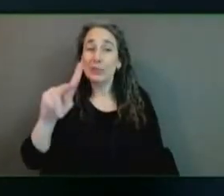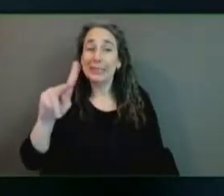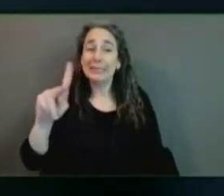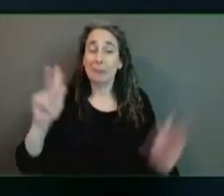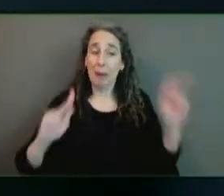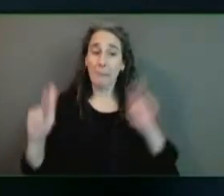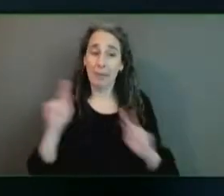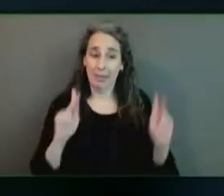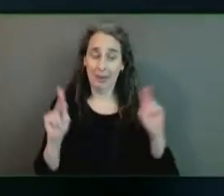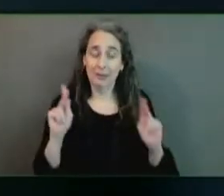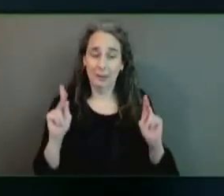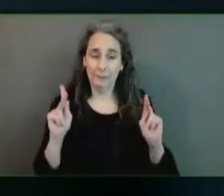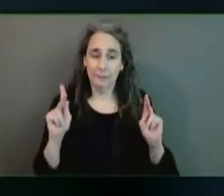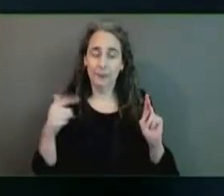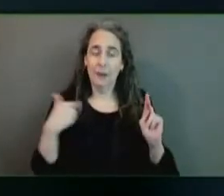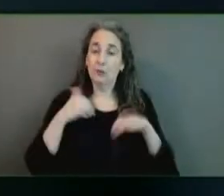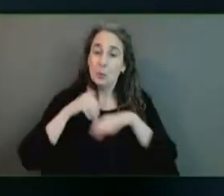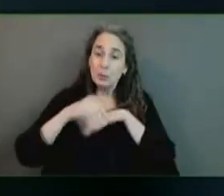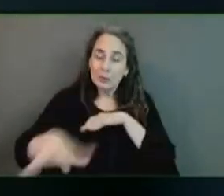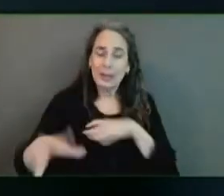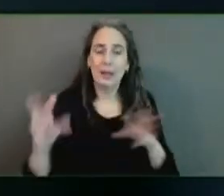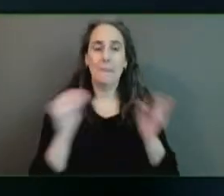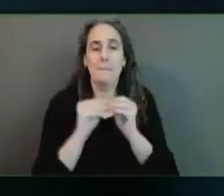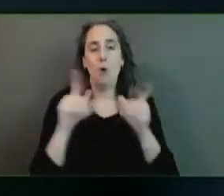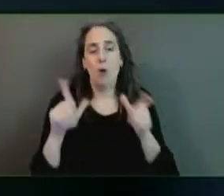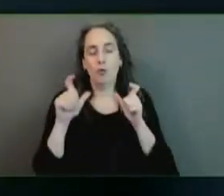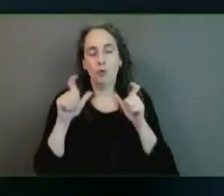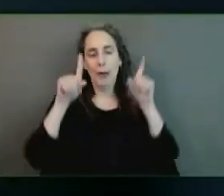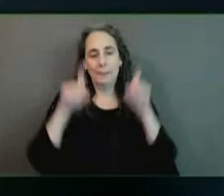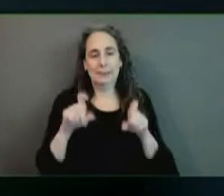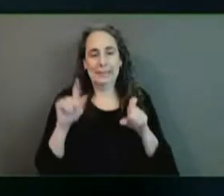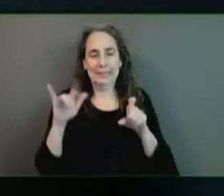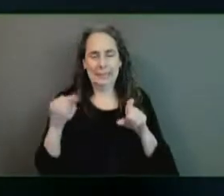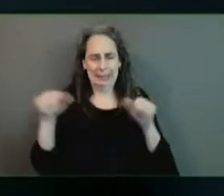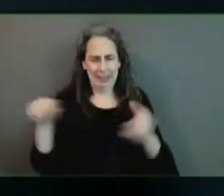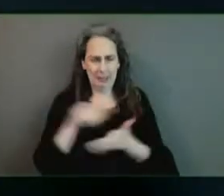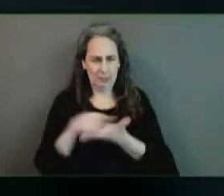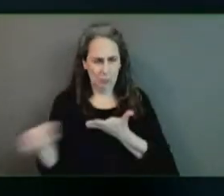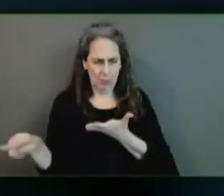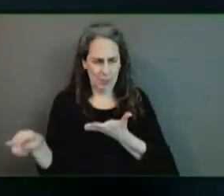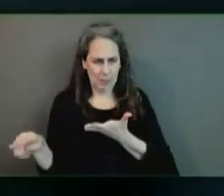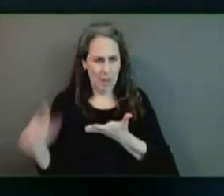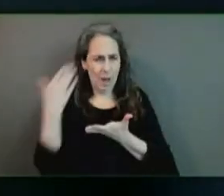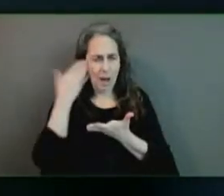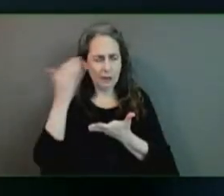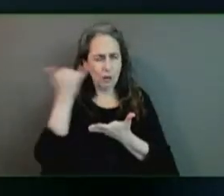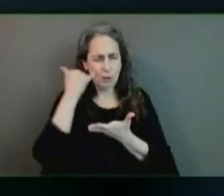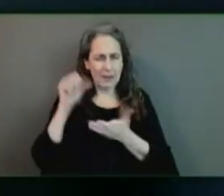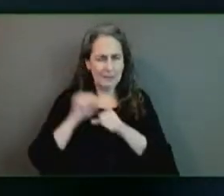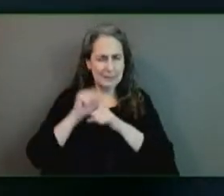lot of also at risk population, so We are. We are sending more